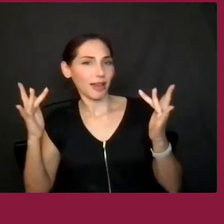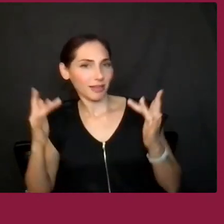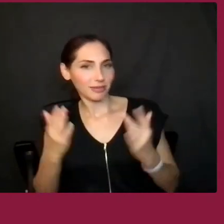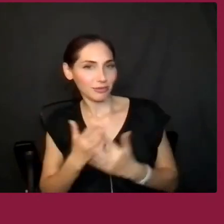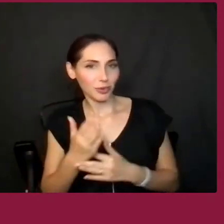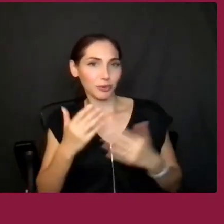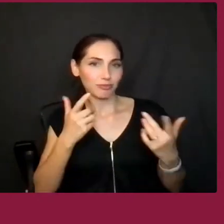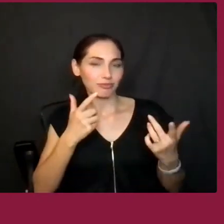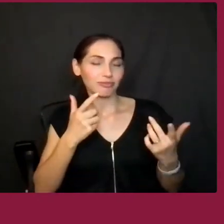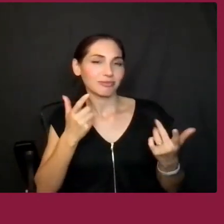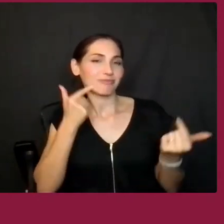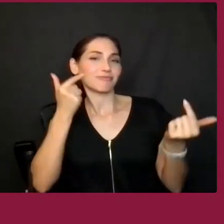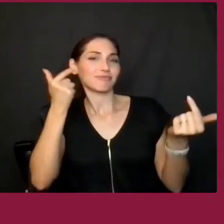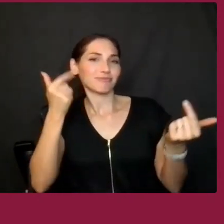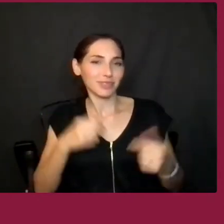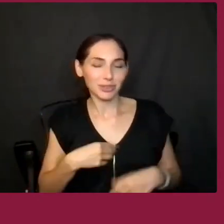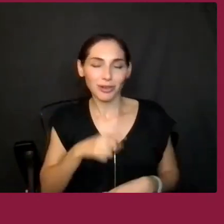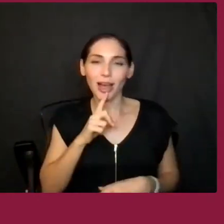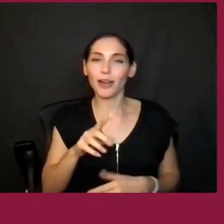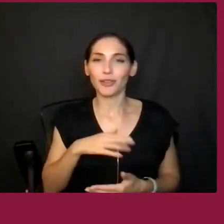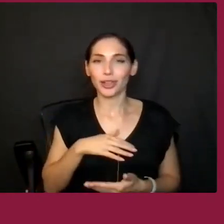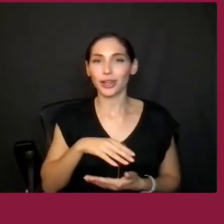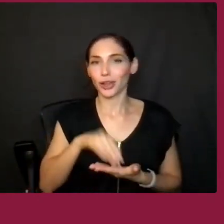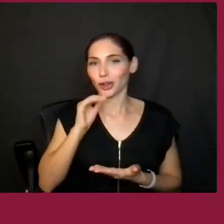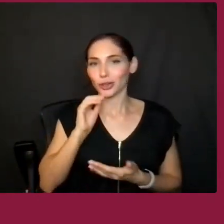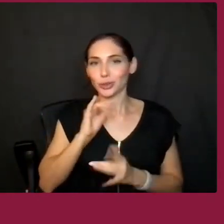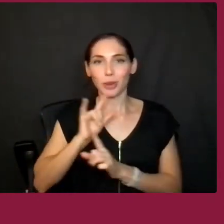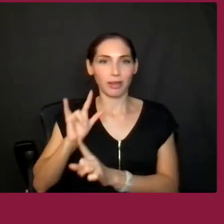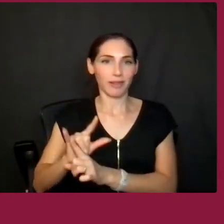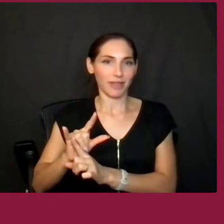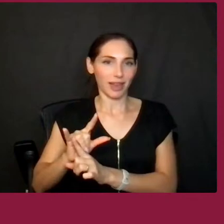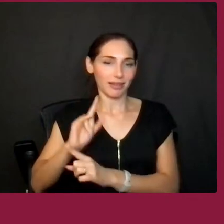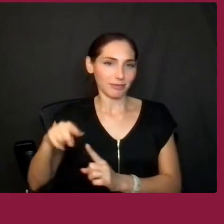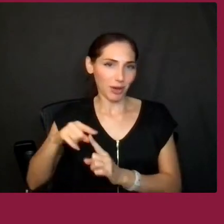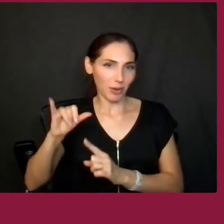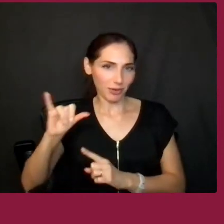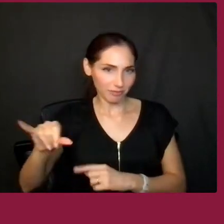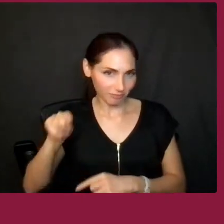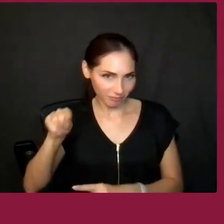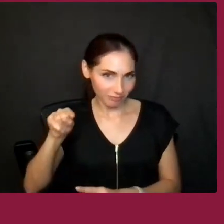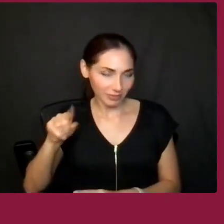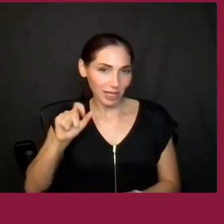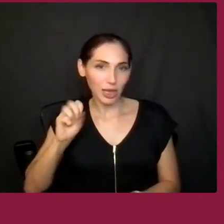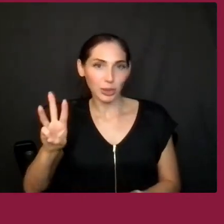Uh, I really learned to love that about him, uh, as we served together.